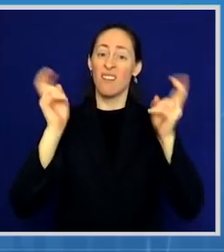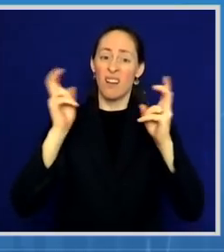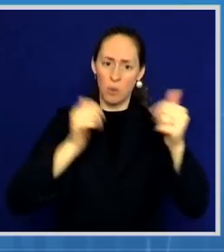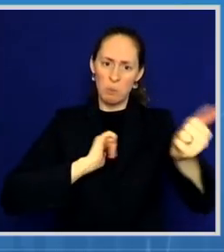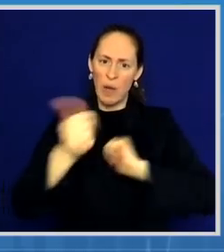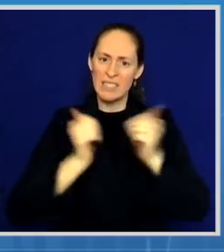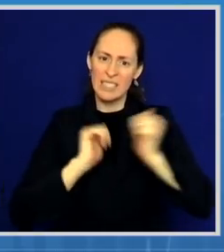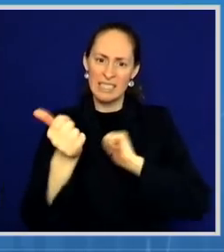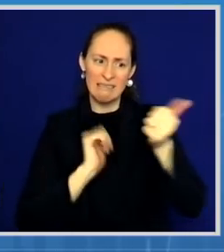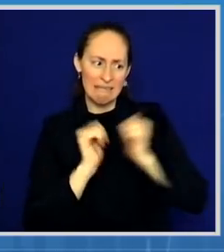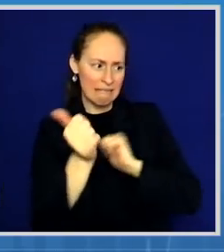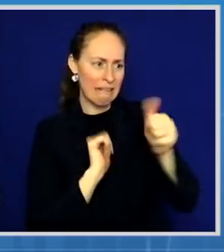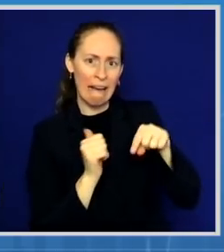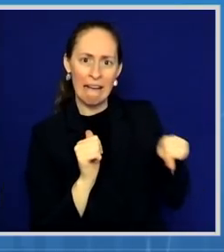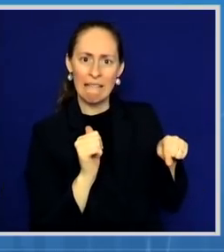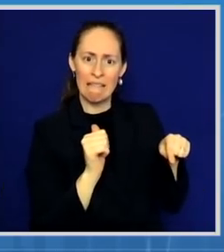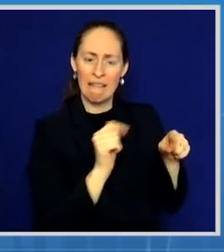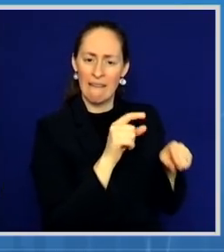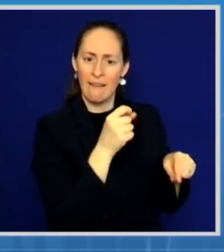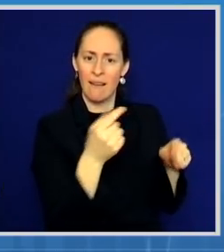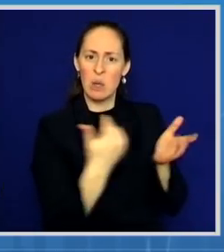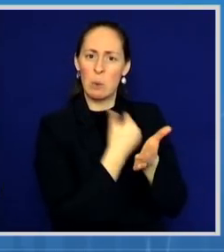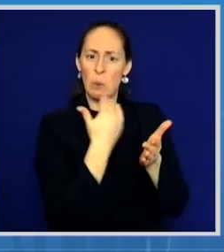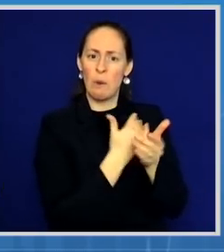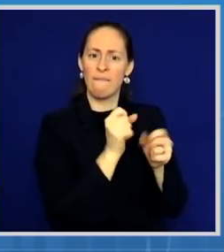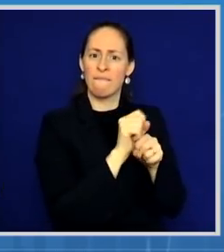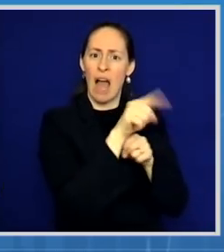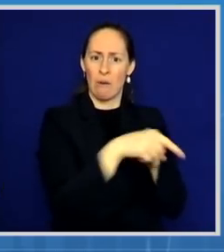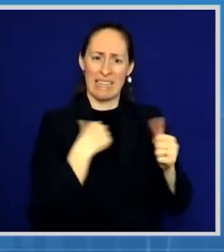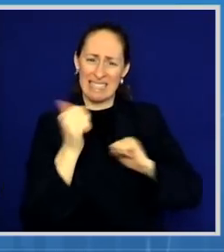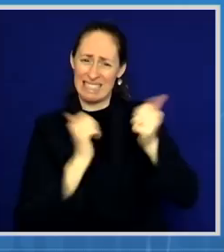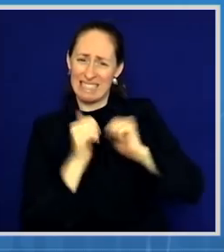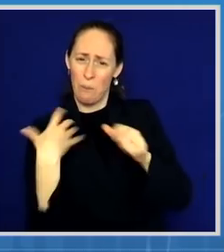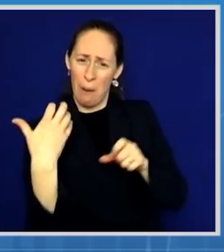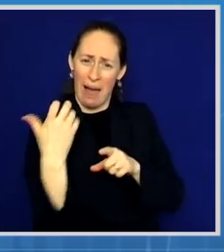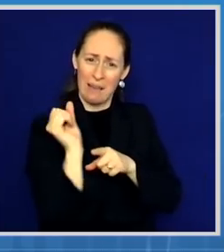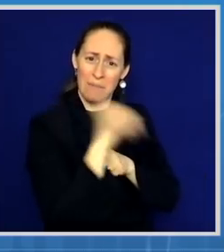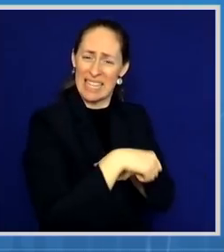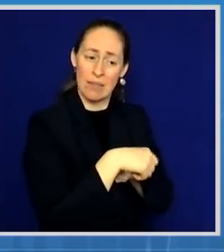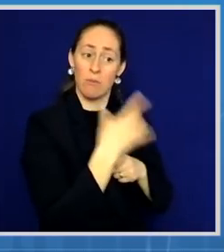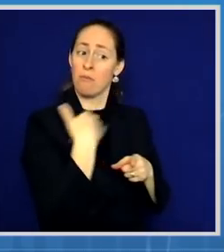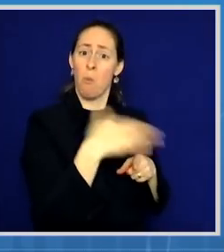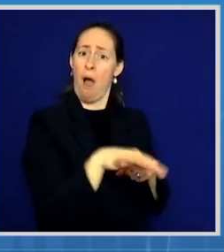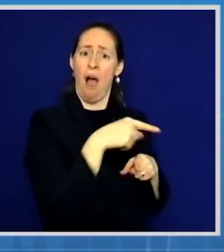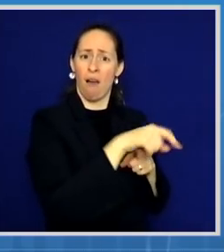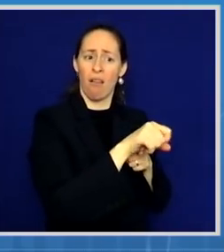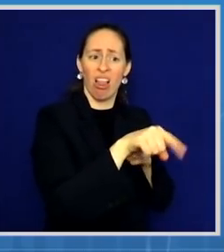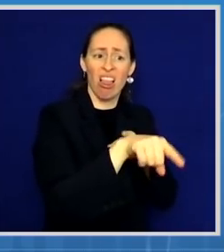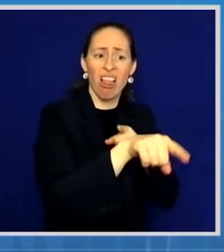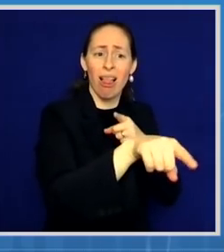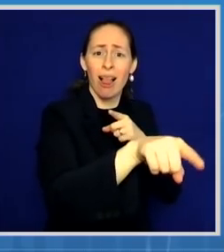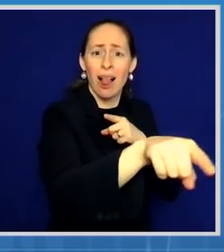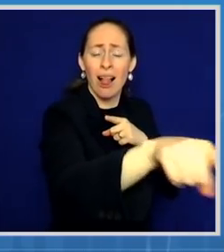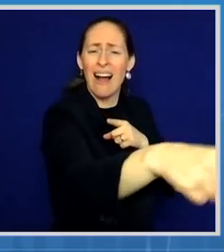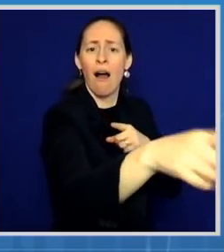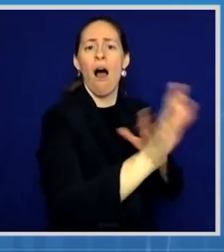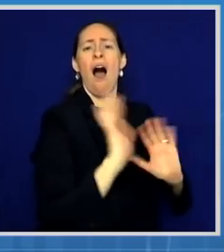to prevent further spread of the virus and the potential for new and more concerning variants to emerge?